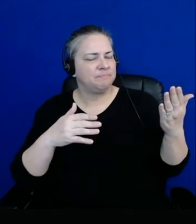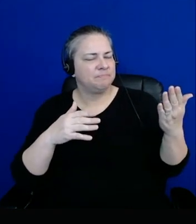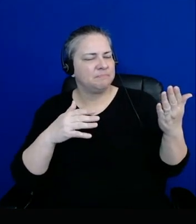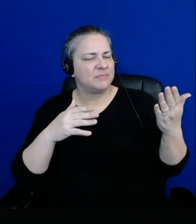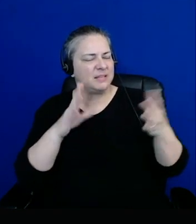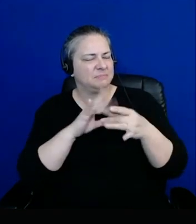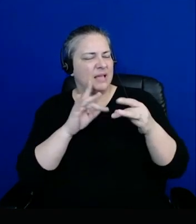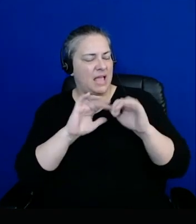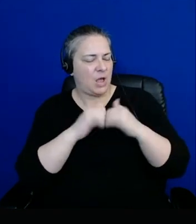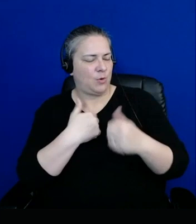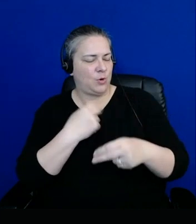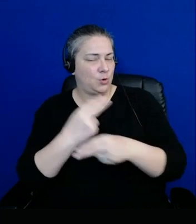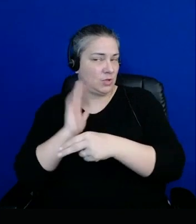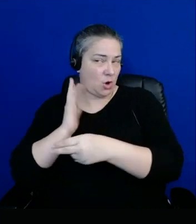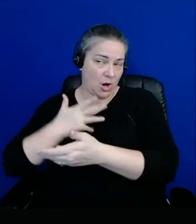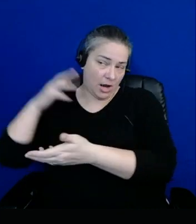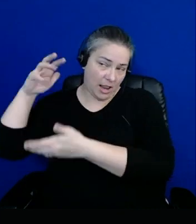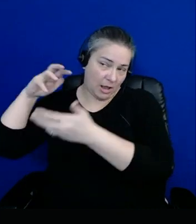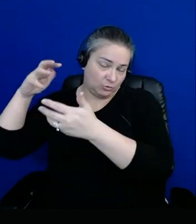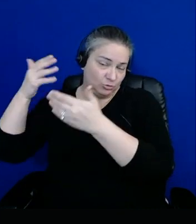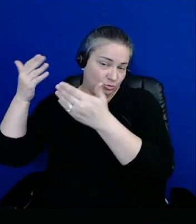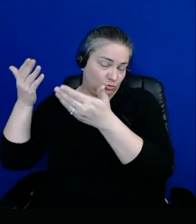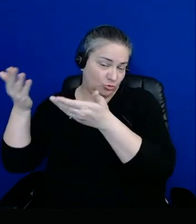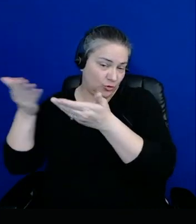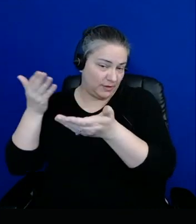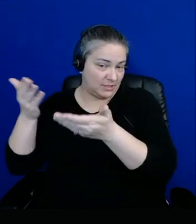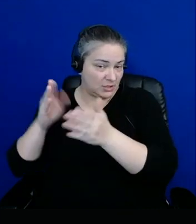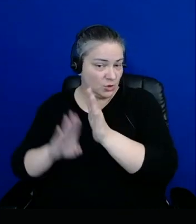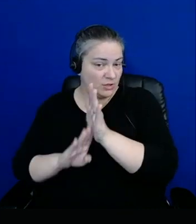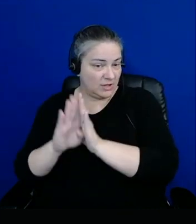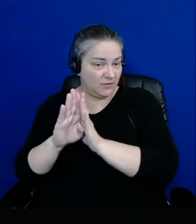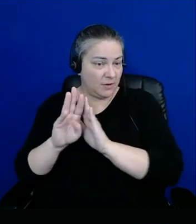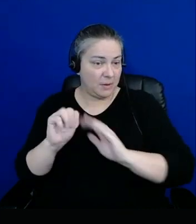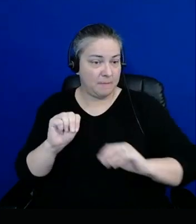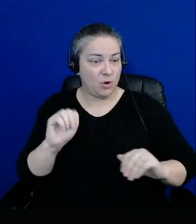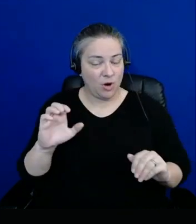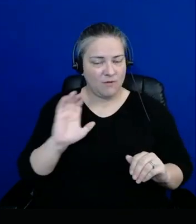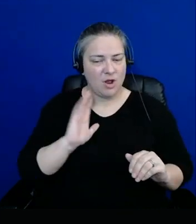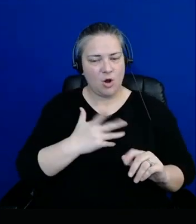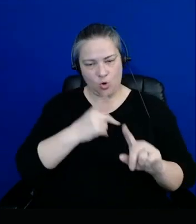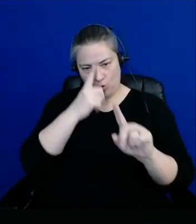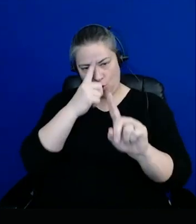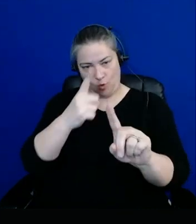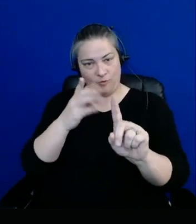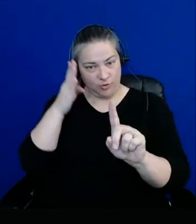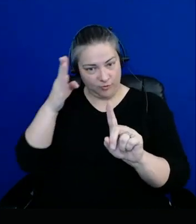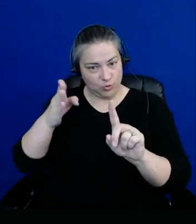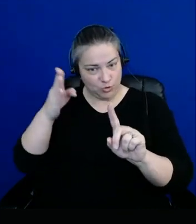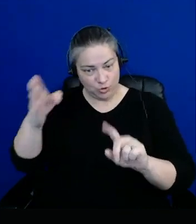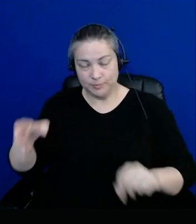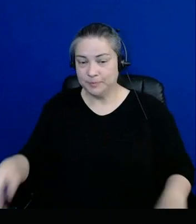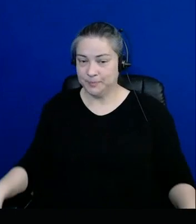currently use our cloud services in development of Minecraft and our goals for the future.